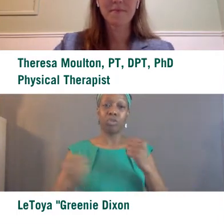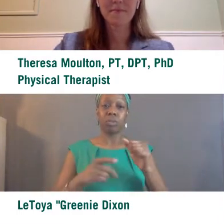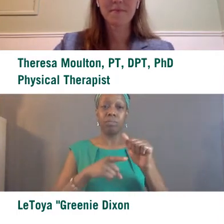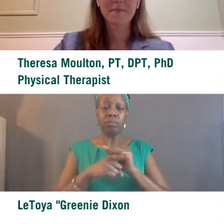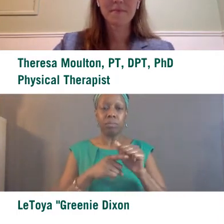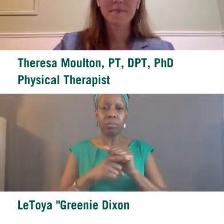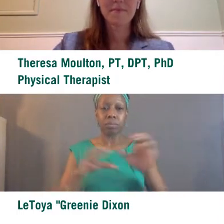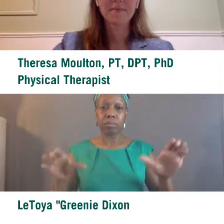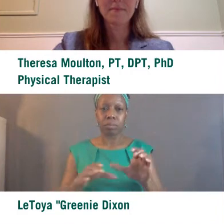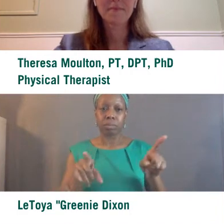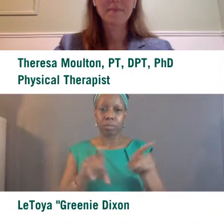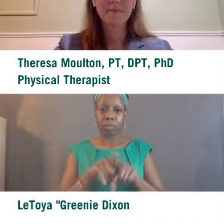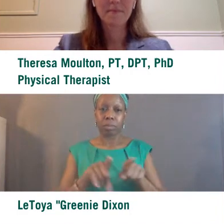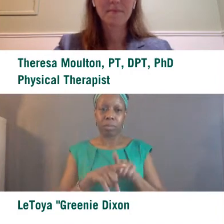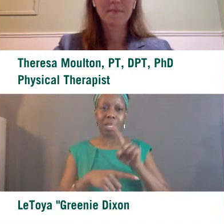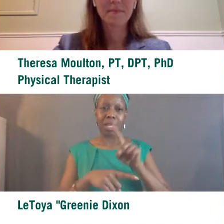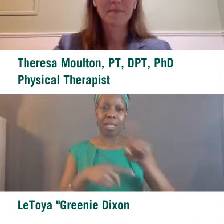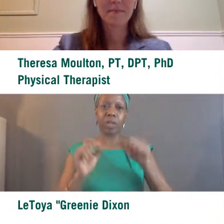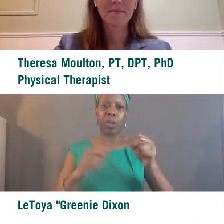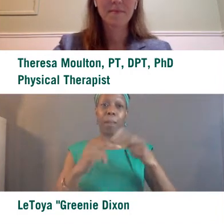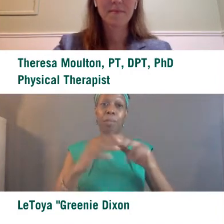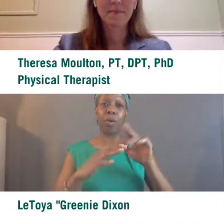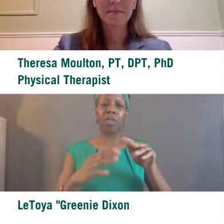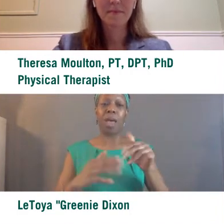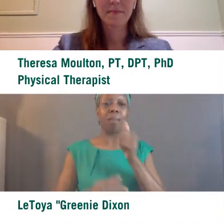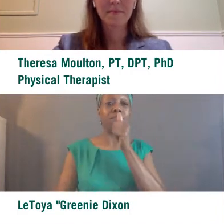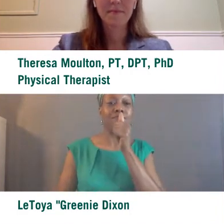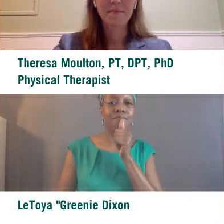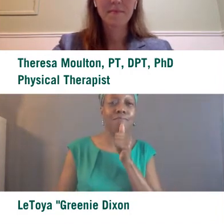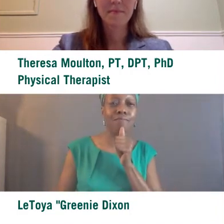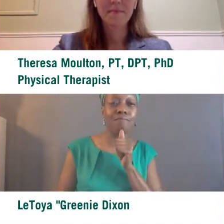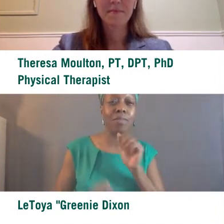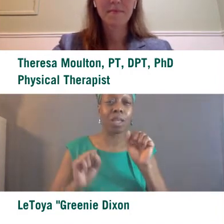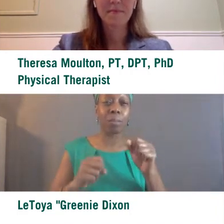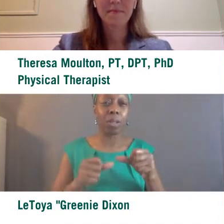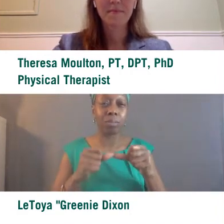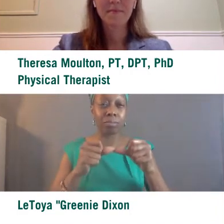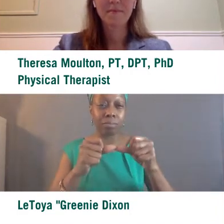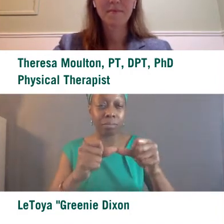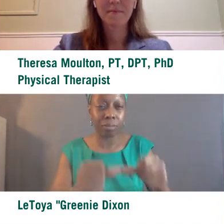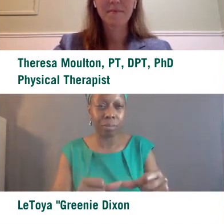And then you can build that endurance piece up by thinking about, all right,